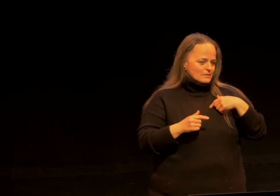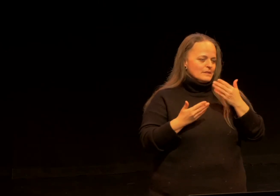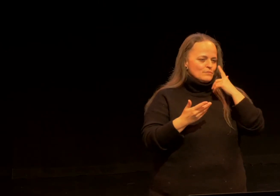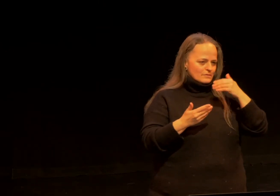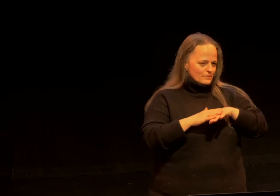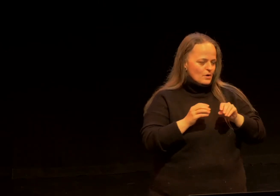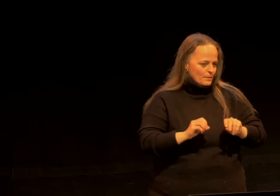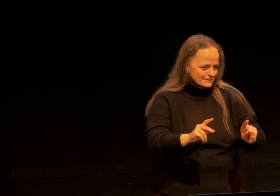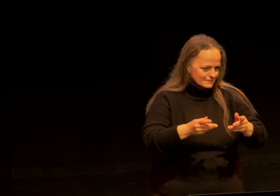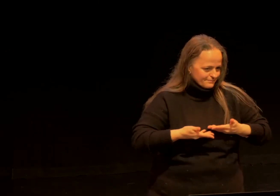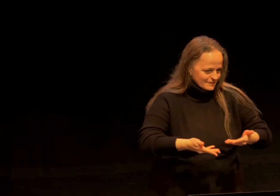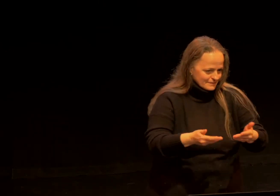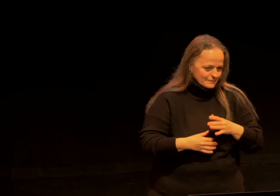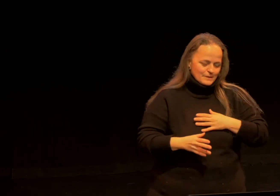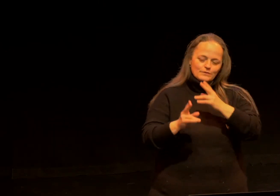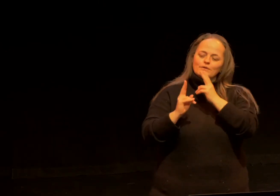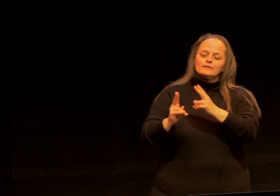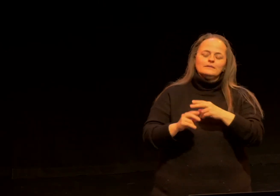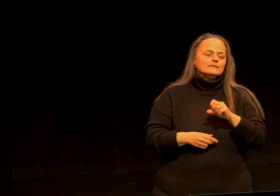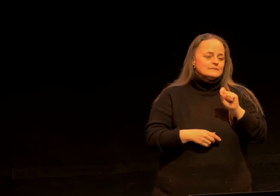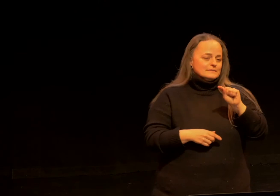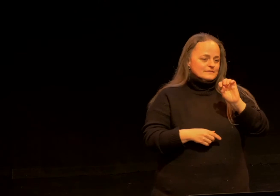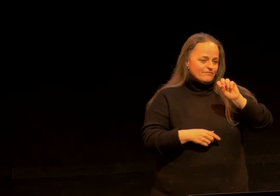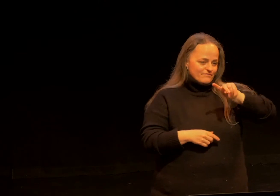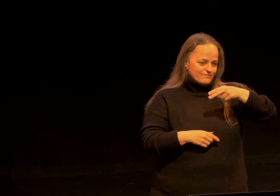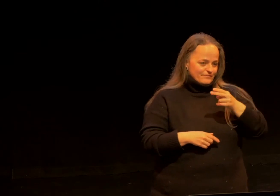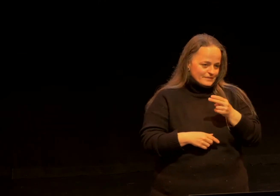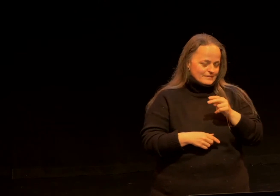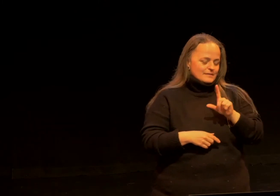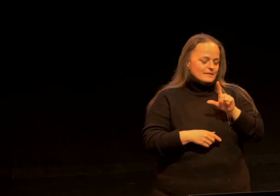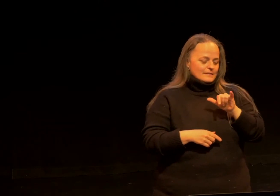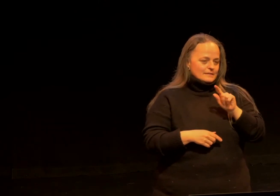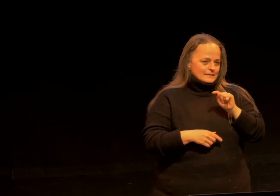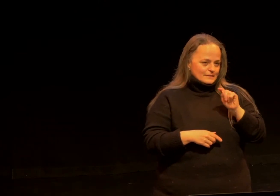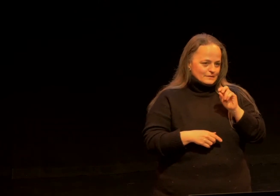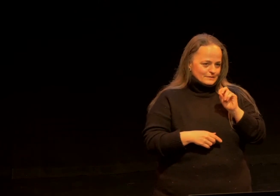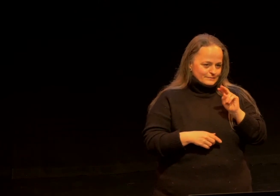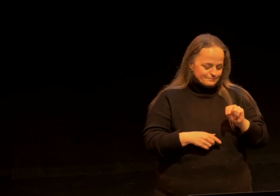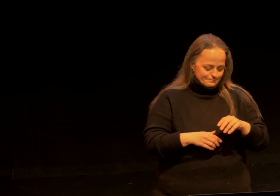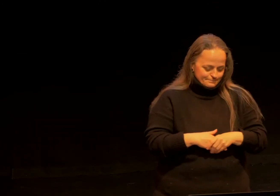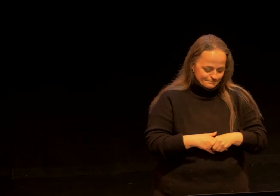I really appreciate the opportunity of being involved in this festival.